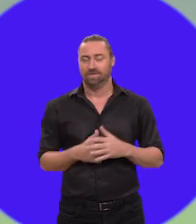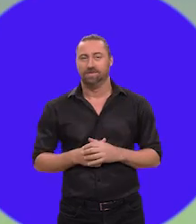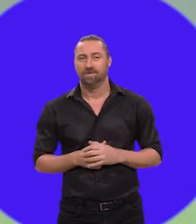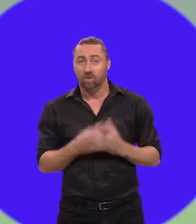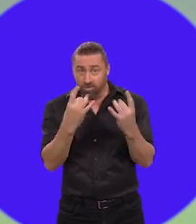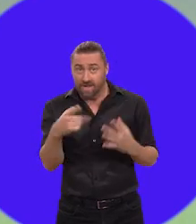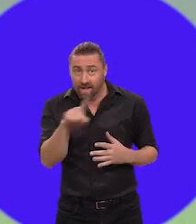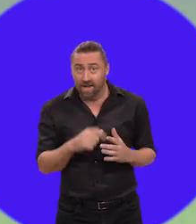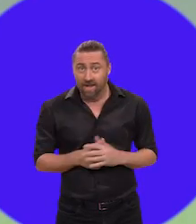Are you ready: